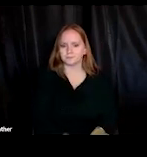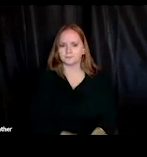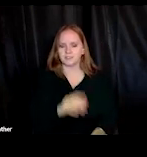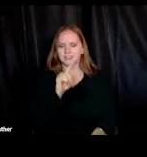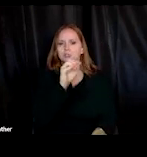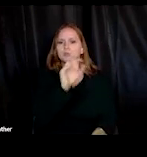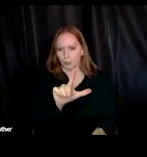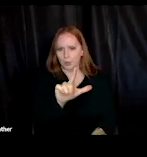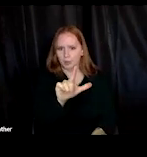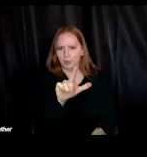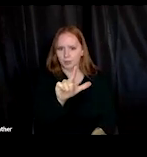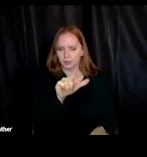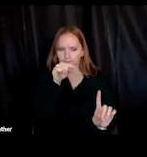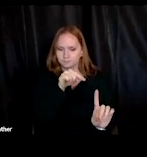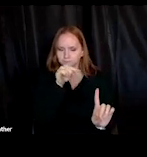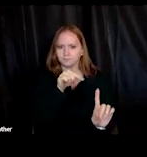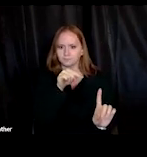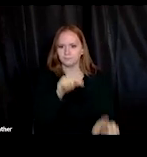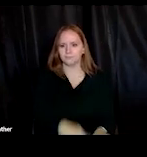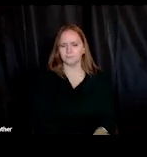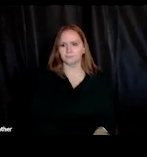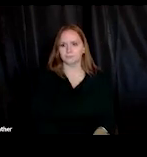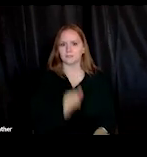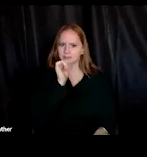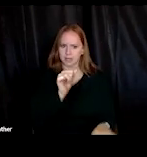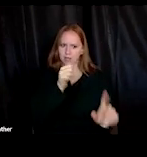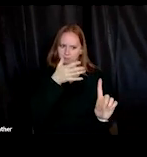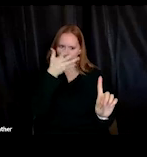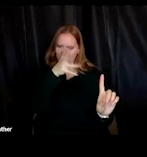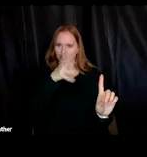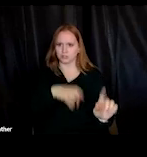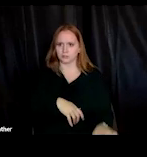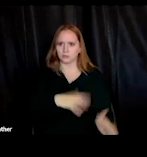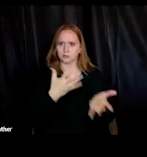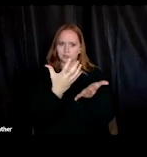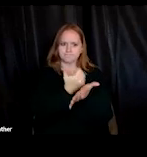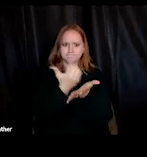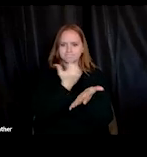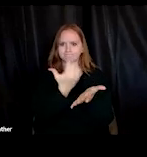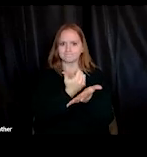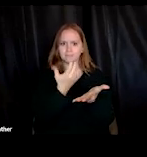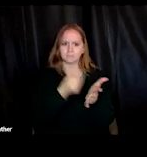And that it doesn't have to be a self-fulfilling prophecy for someone that they can only just solely be a disability beneficiary.